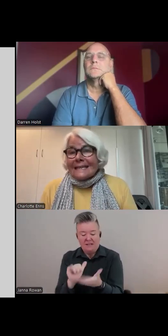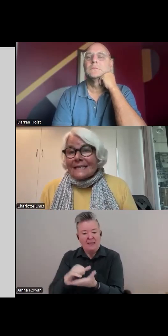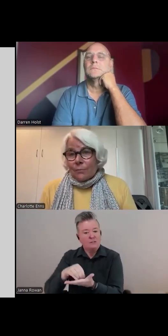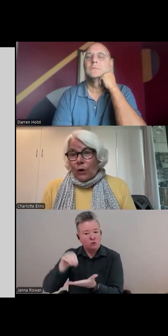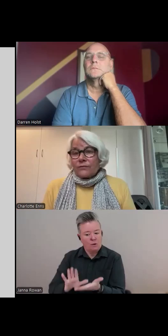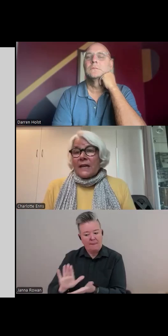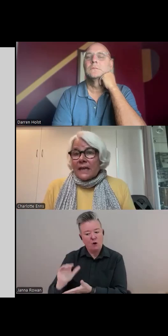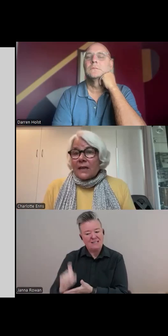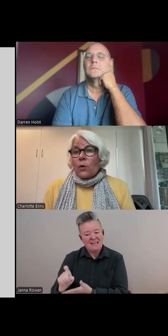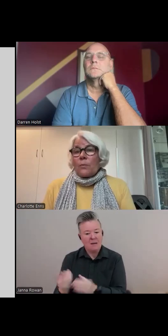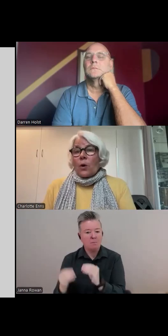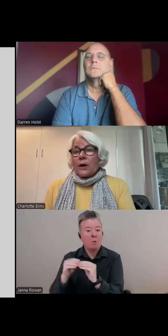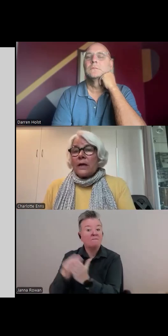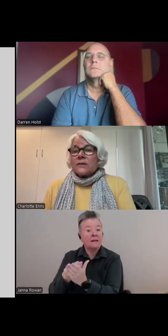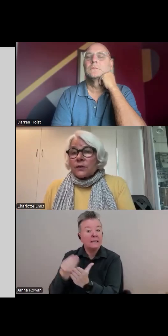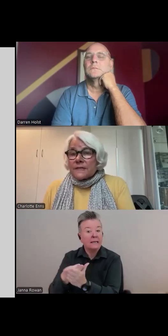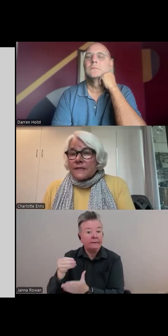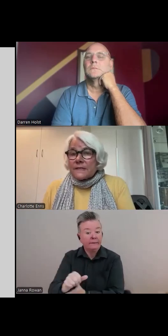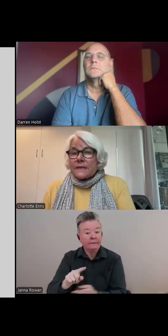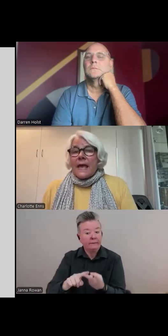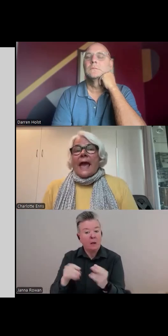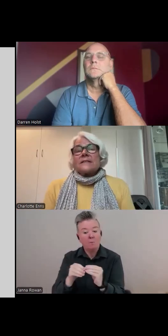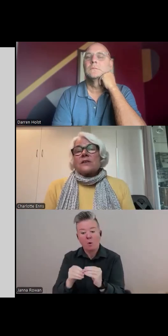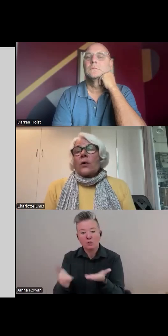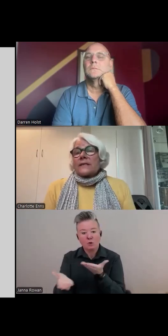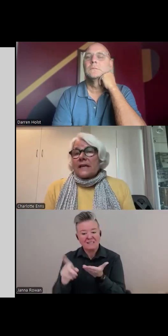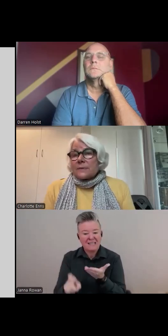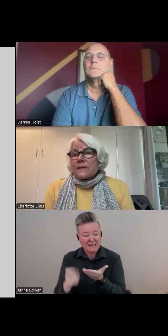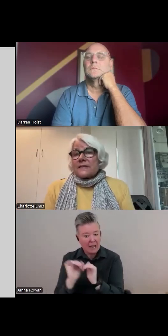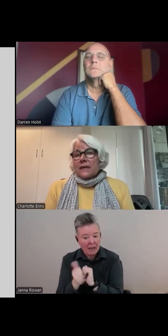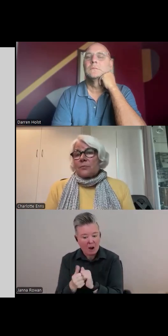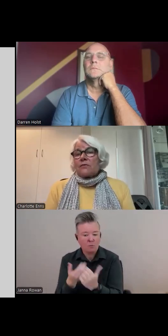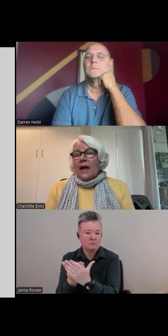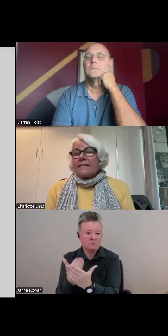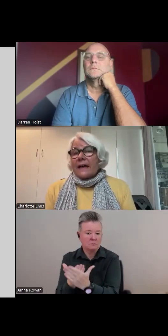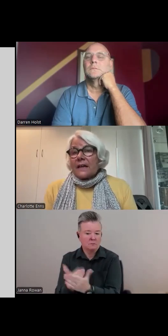more funding or more services. And so, assessments can provide that kind of